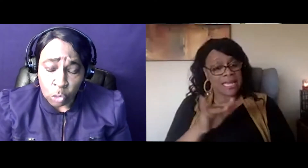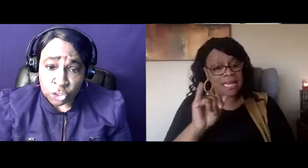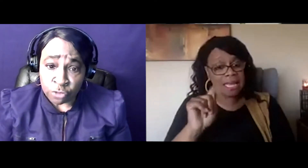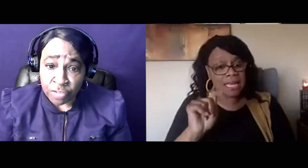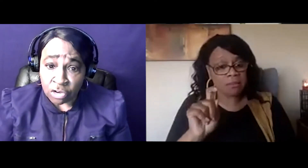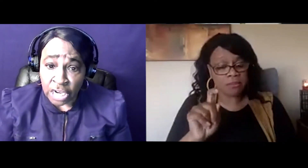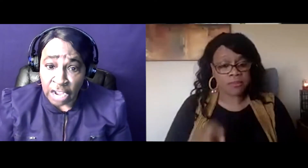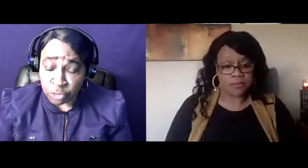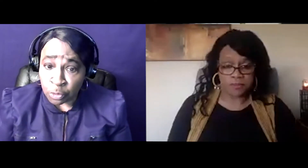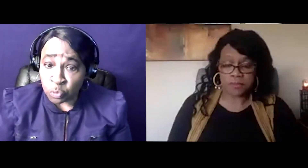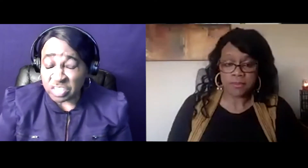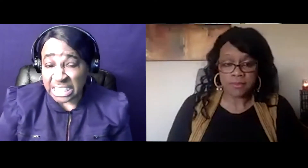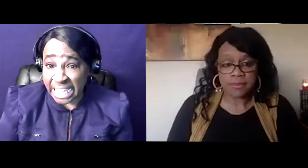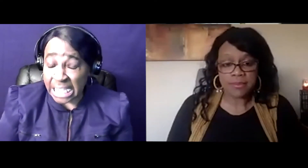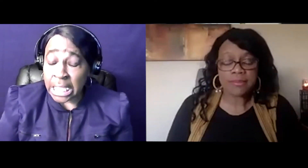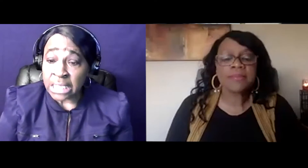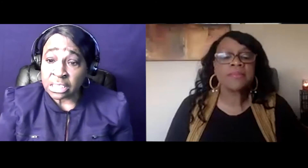Would you feel comfortable with singing it?